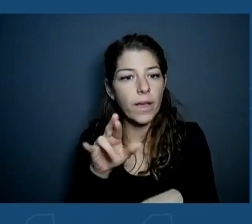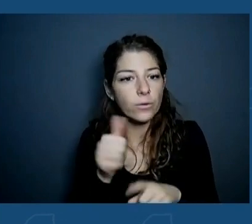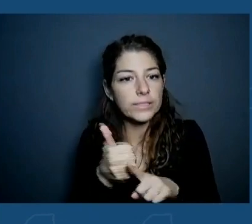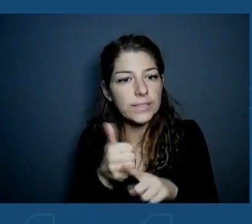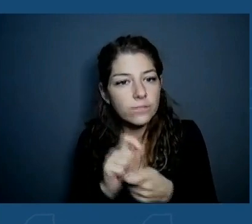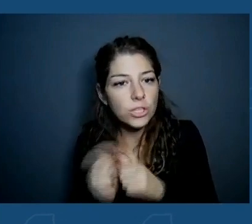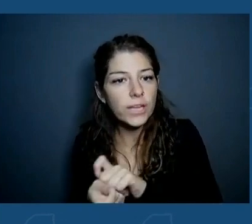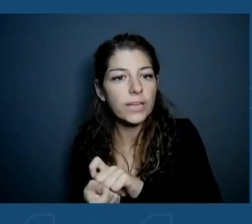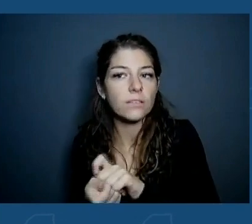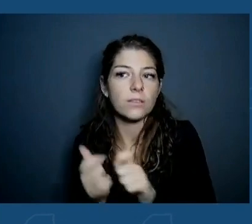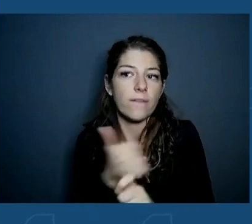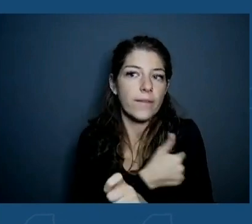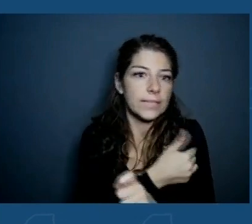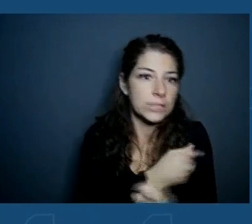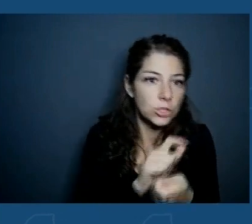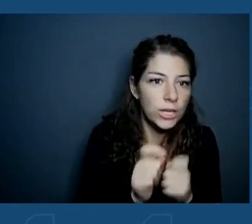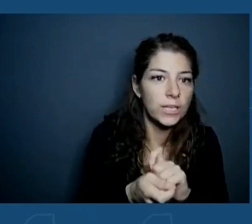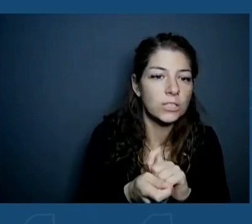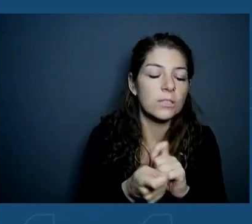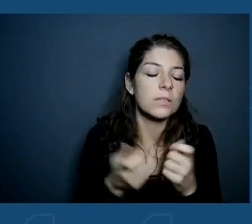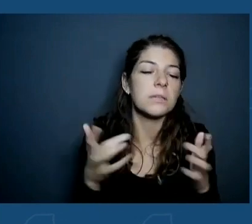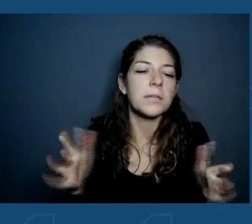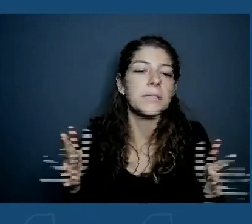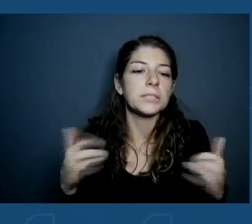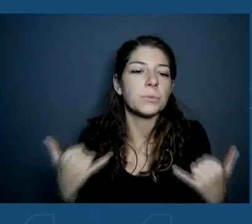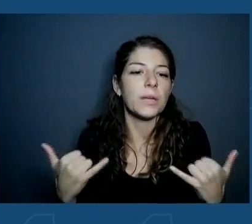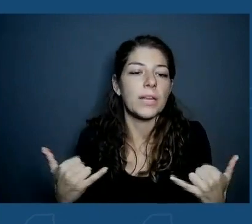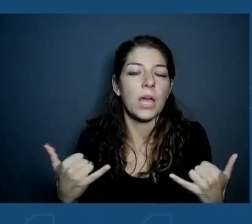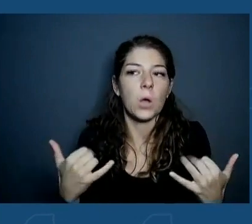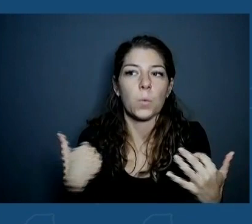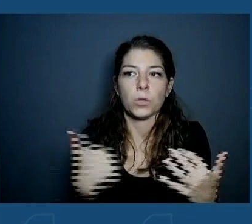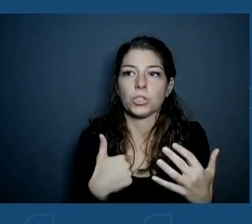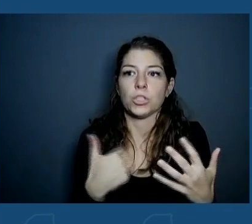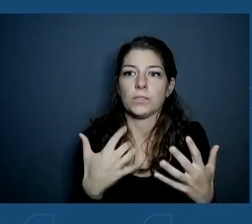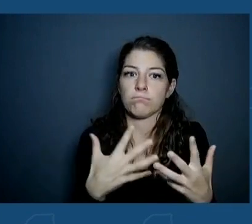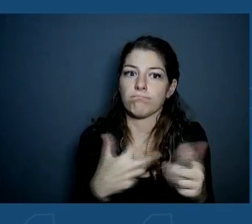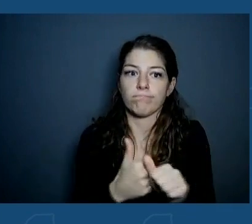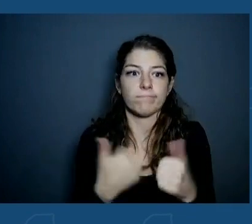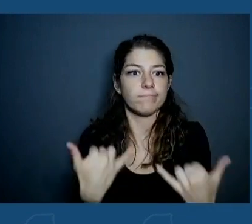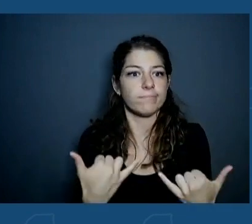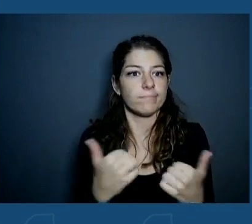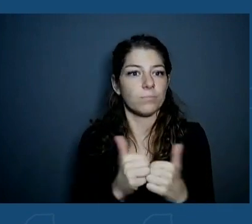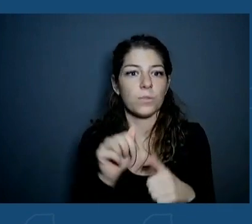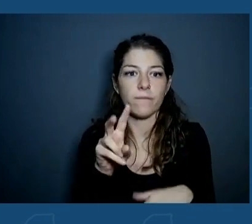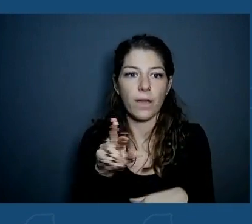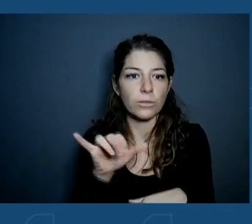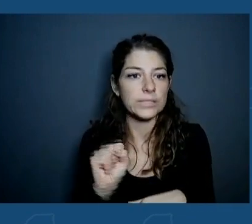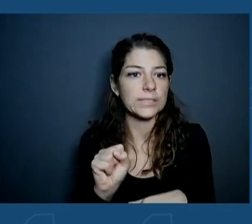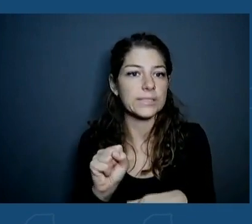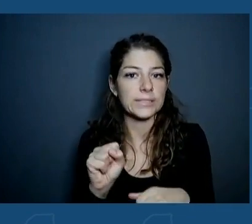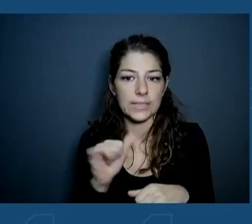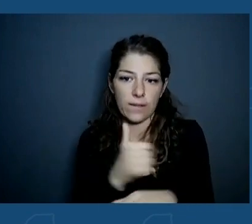I KNOW THAT THE UPTICK ON THE UPDATED VACCINES LAST YEAR IS NOT WHAT WE WOULD HOPE FOR BUT PEOPLE SAY HOW I PROTECT MYSELF?